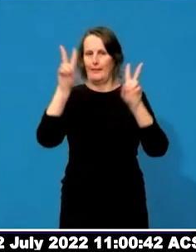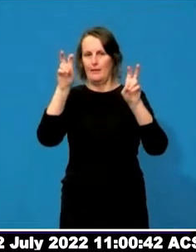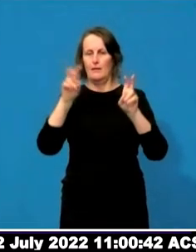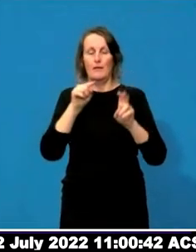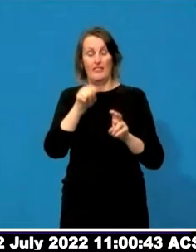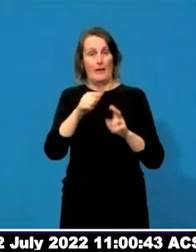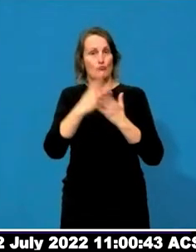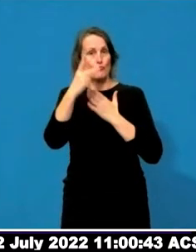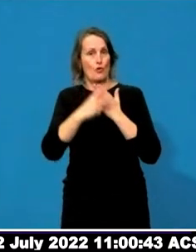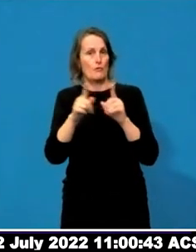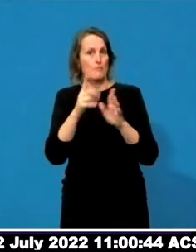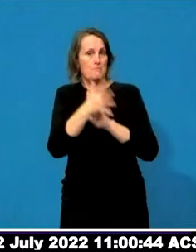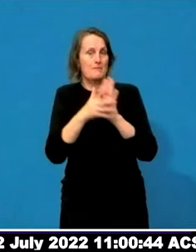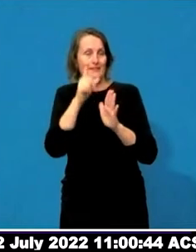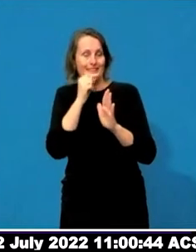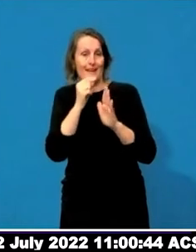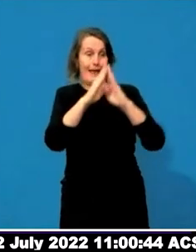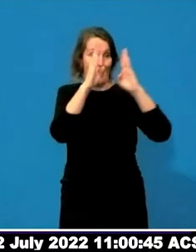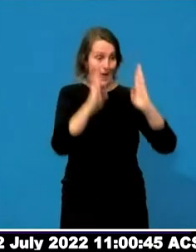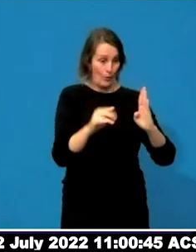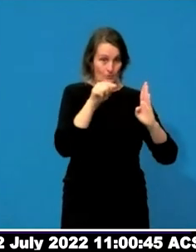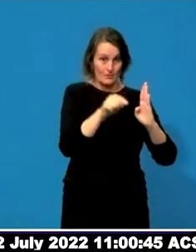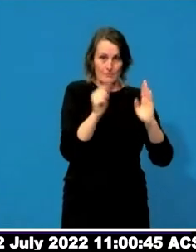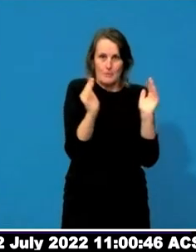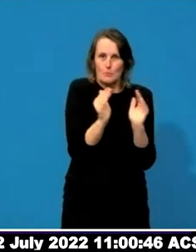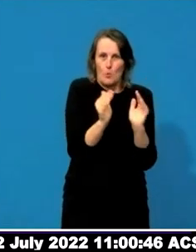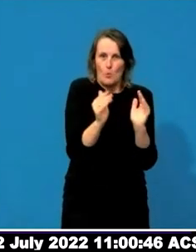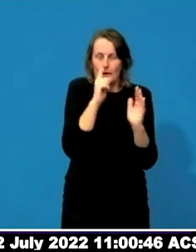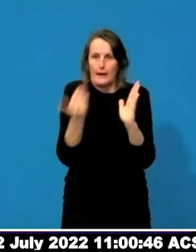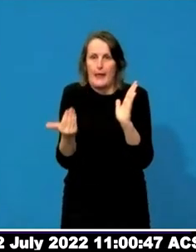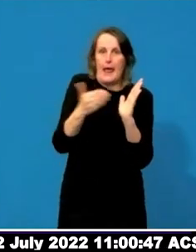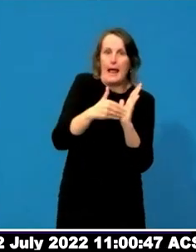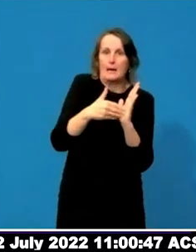or making existing dwellings more accessible.